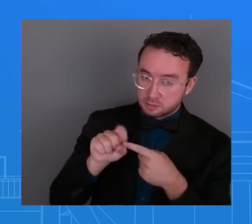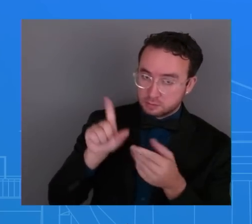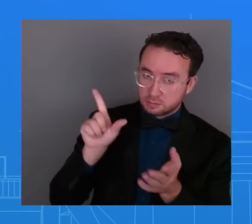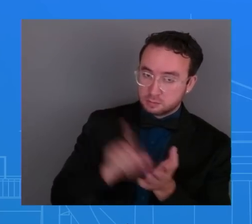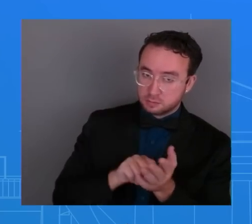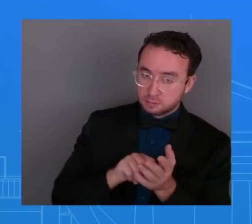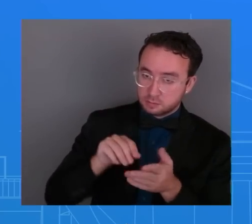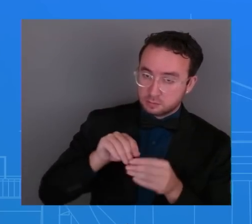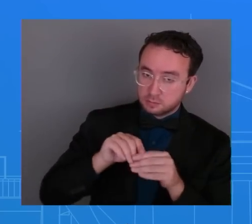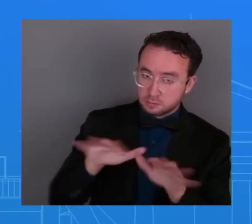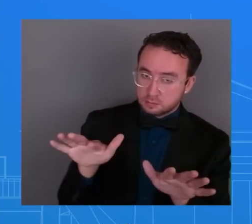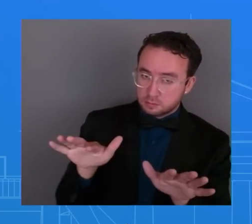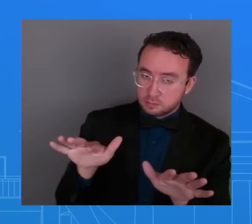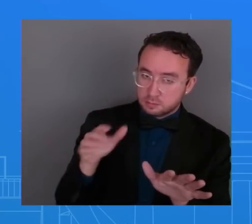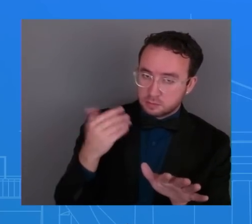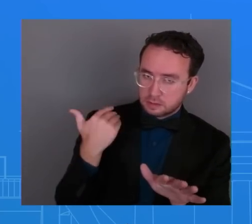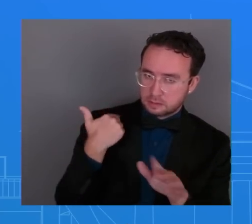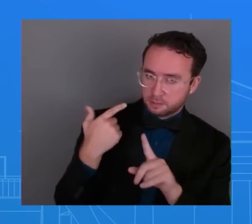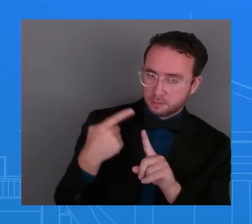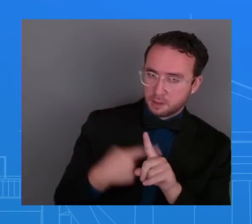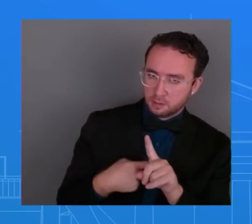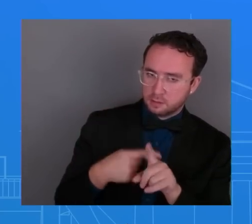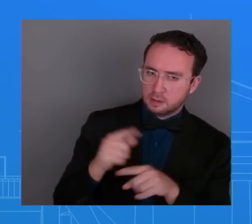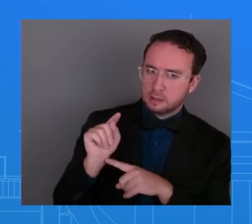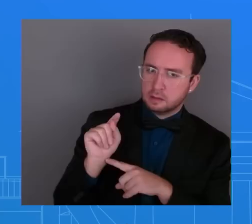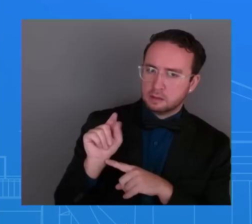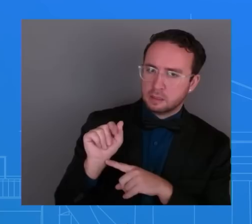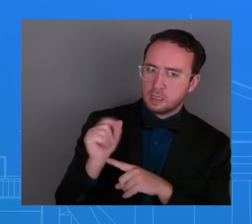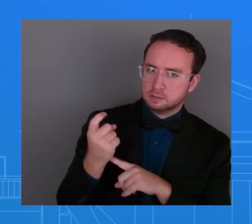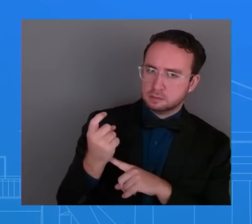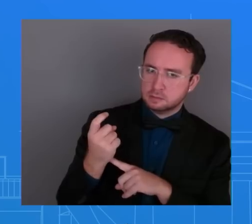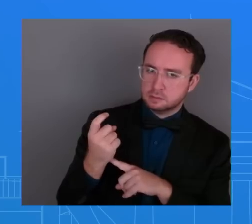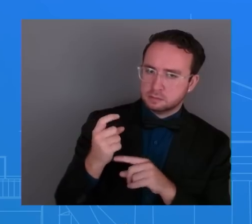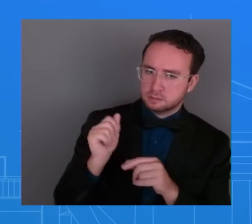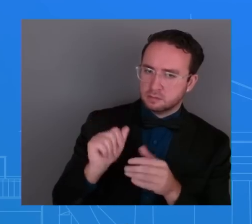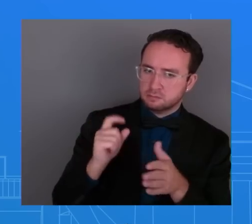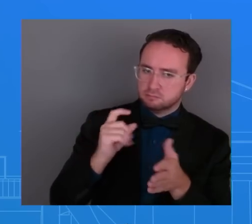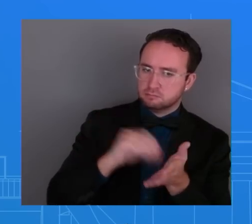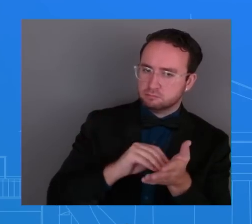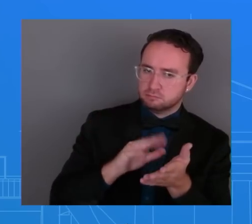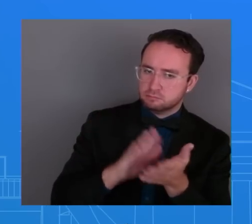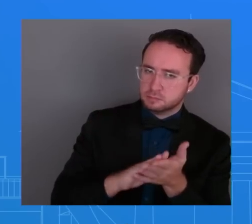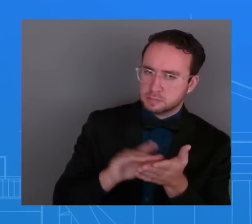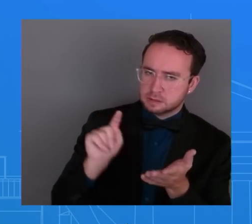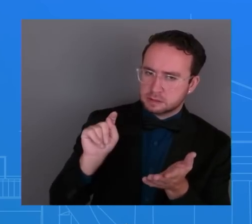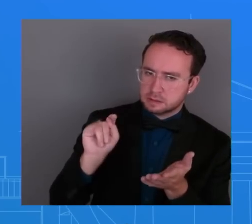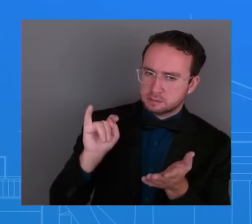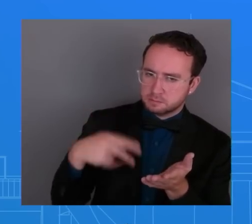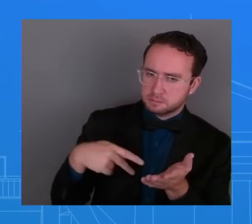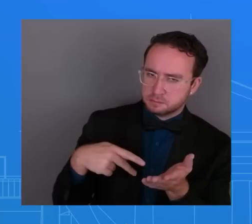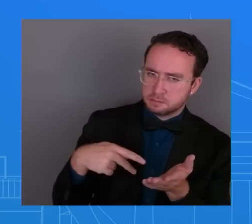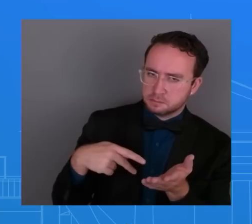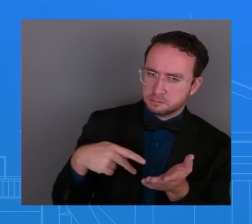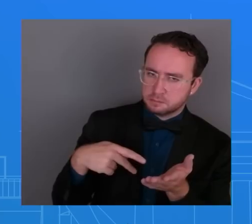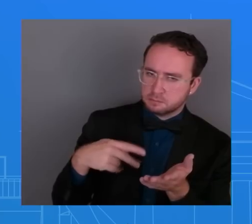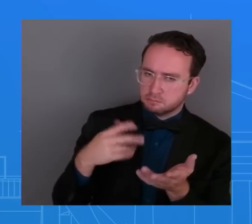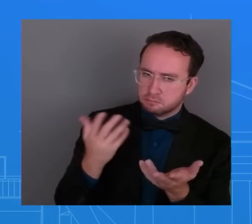The bu- -- president's budget relies on the taxes from tips. So, when did this idea come about? Ms. Jean-Pierre: I don't have a timeline for you.